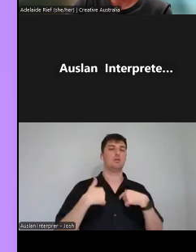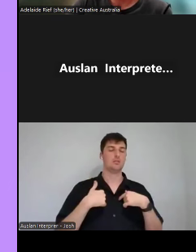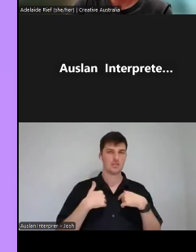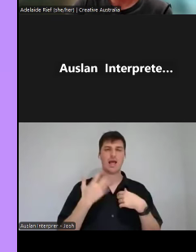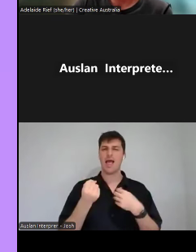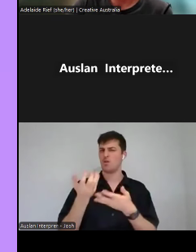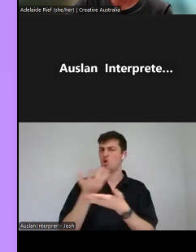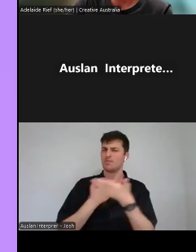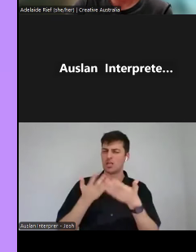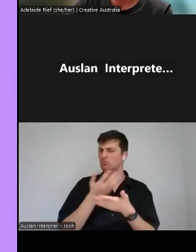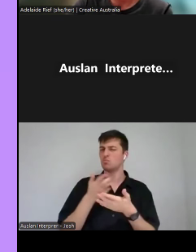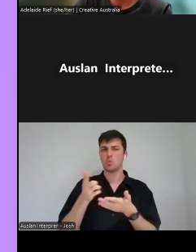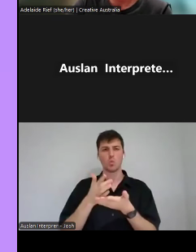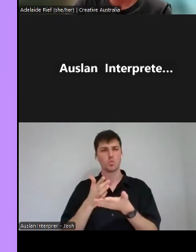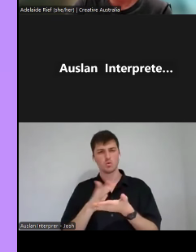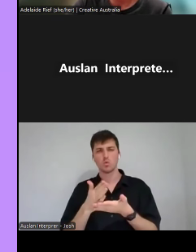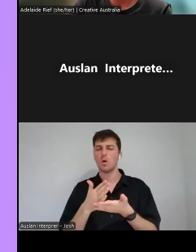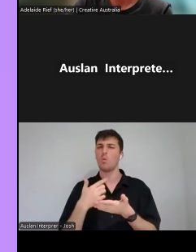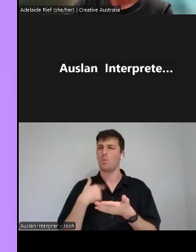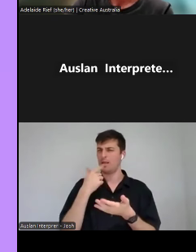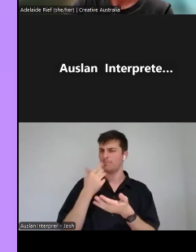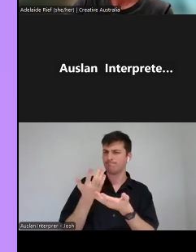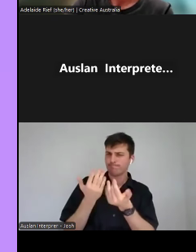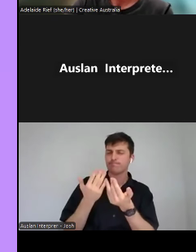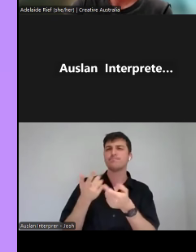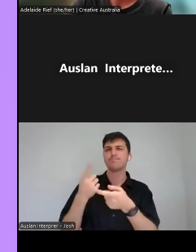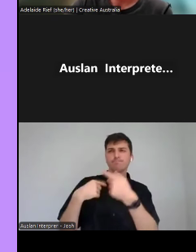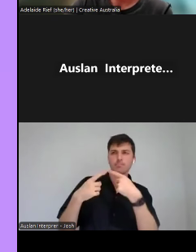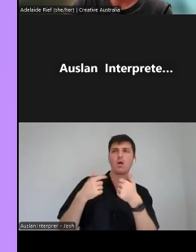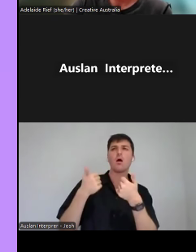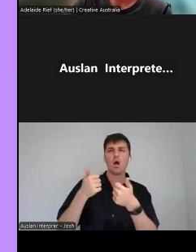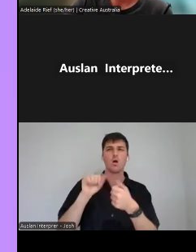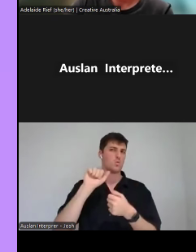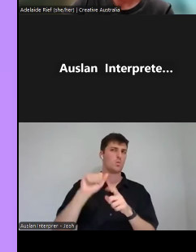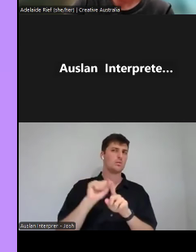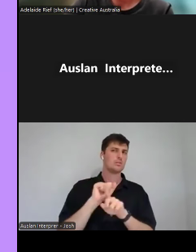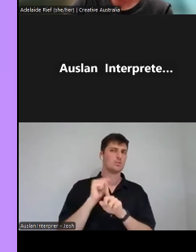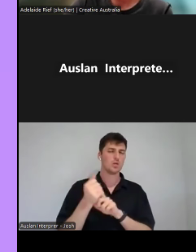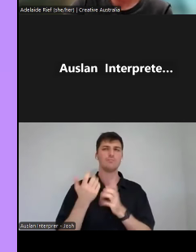so that we can understand a little bit more about your situation and how you like to talk about your